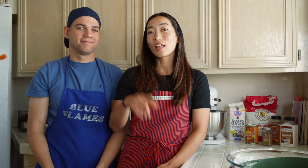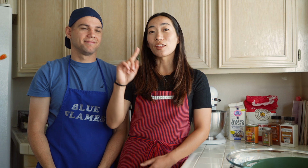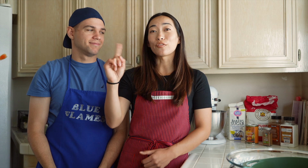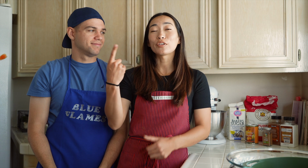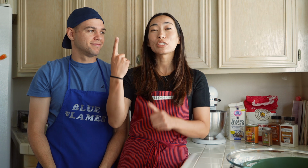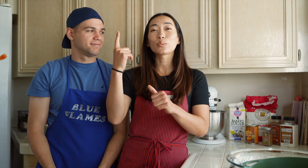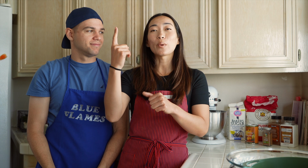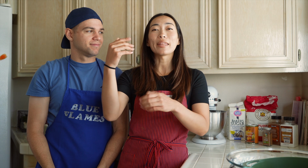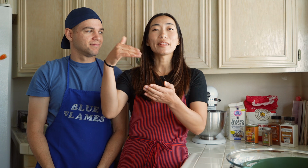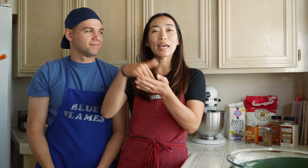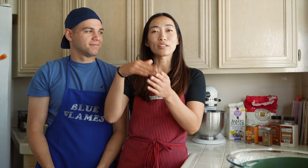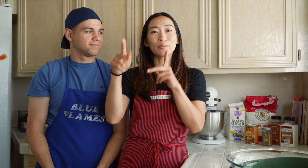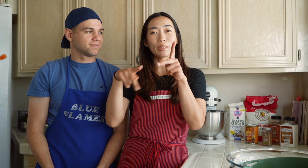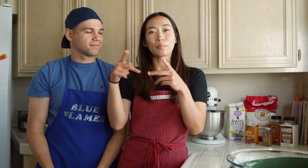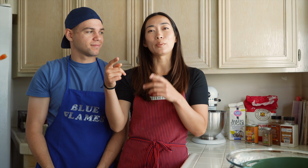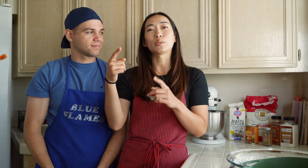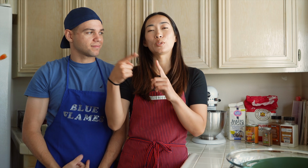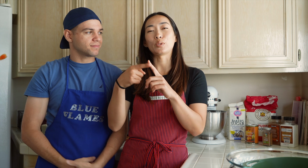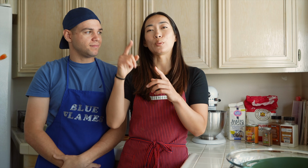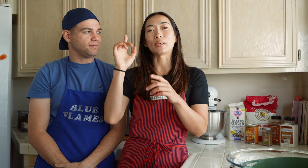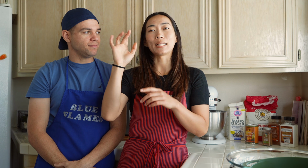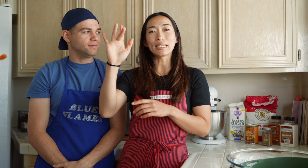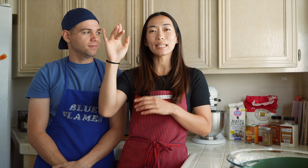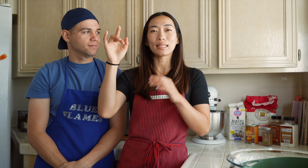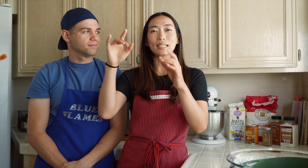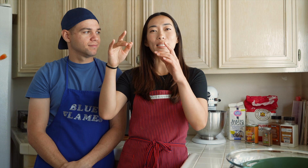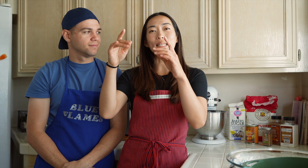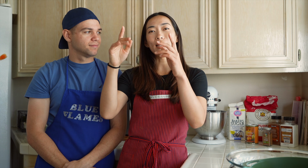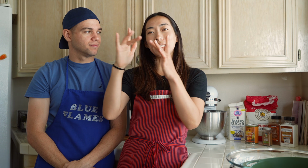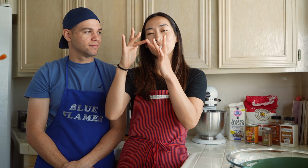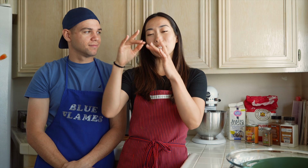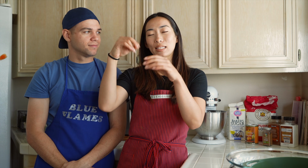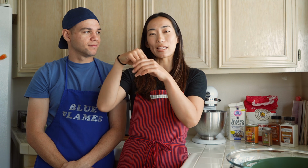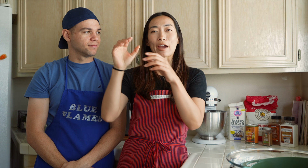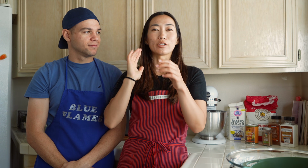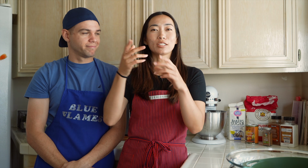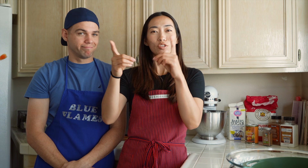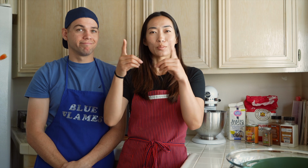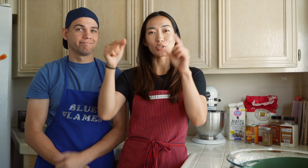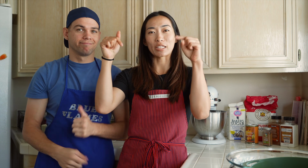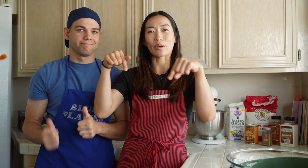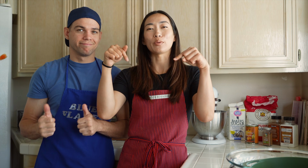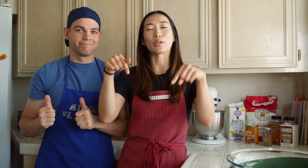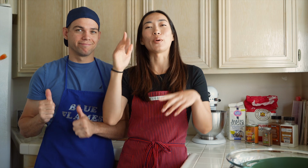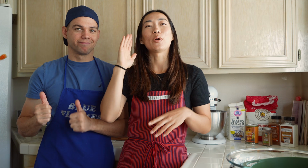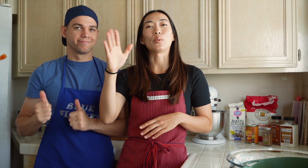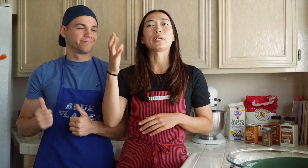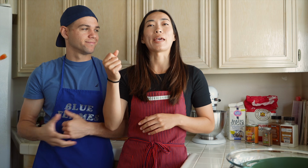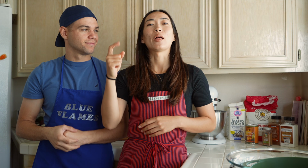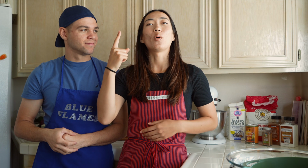the first 1000 people to click the link in our description down below we'll get